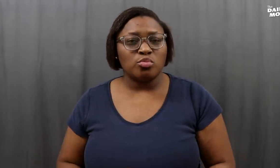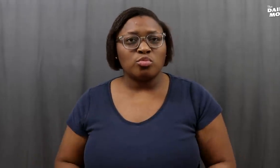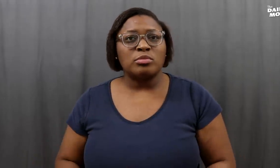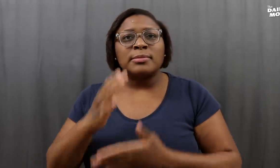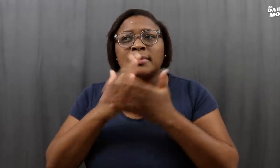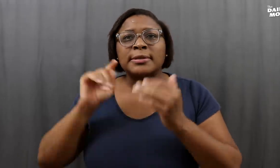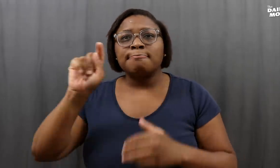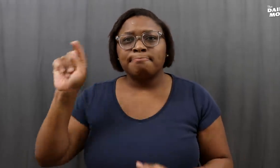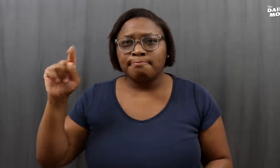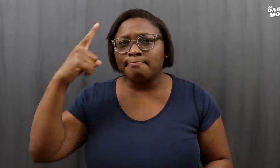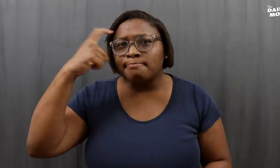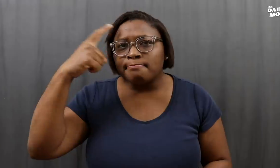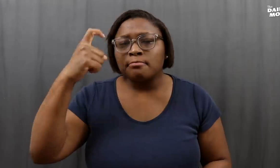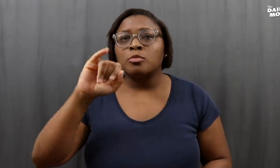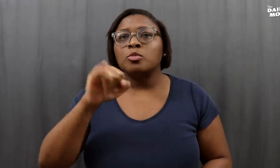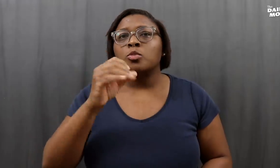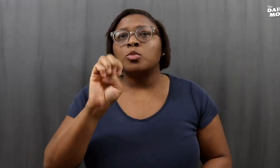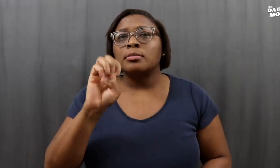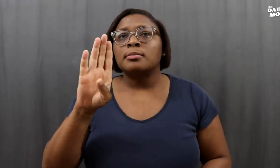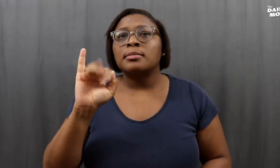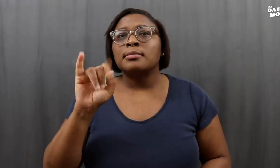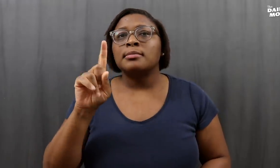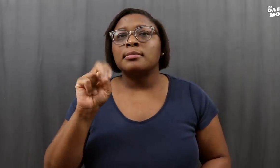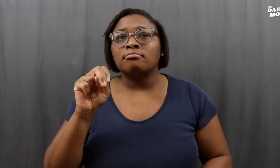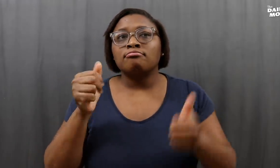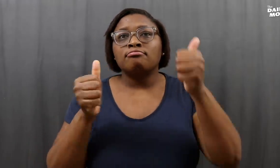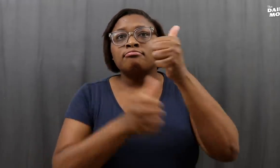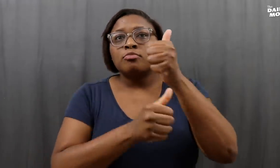Some suspect that Joe Biden used his top position